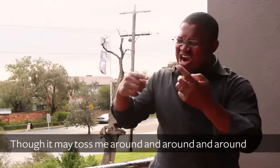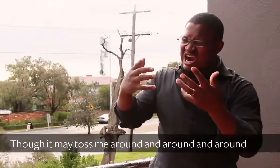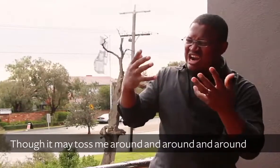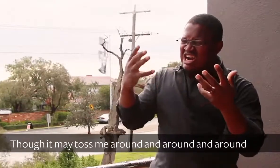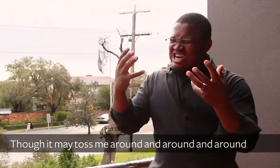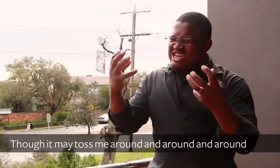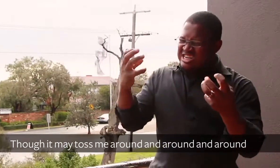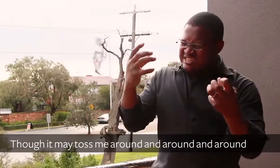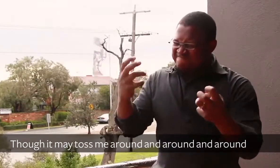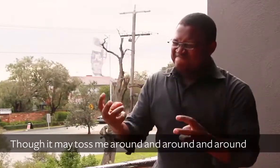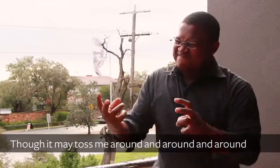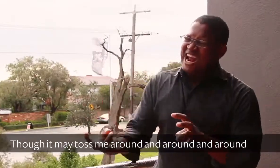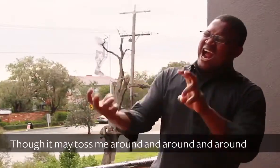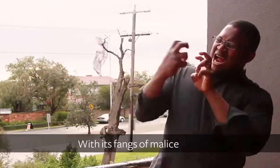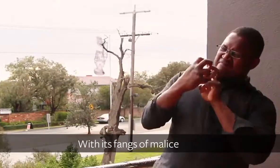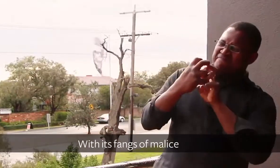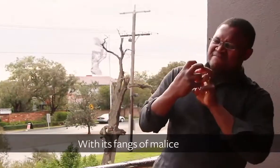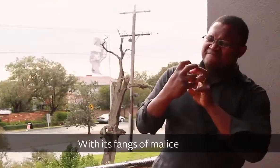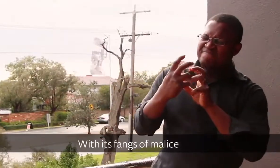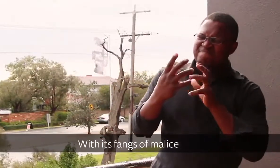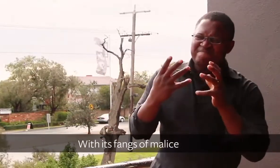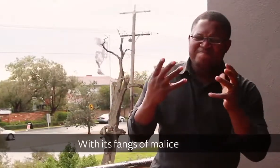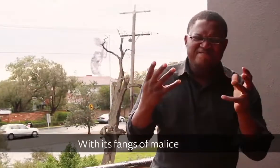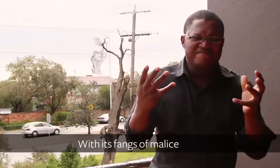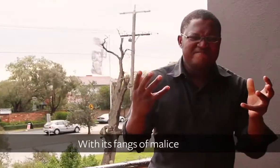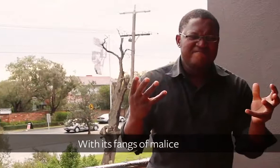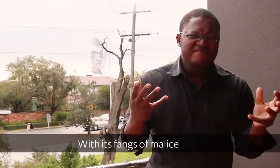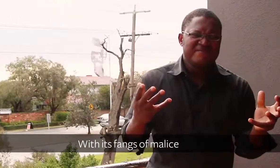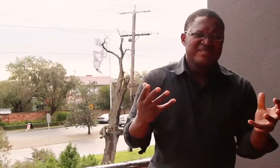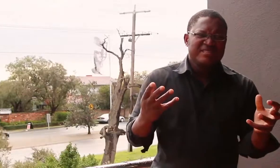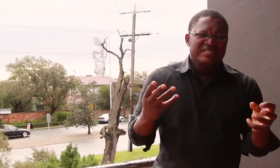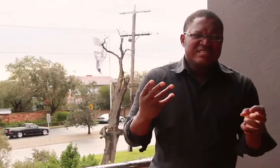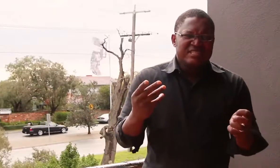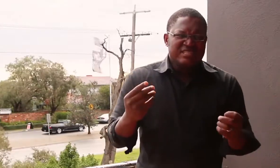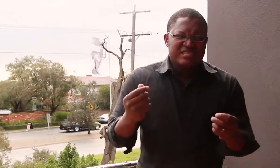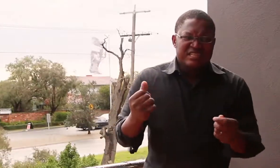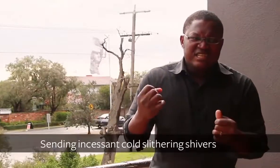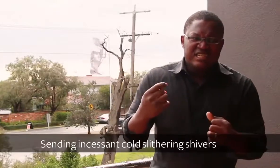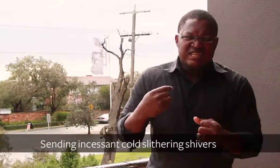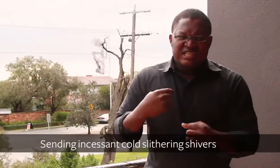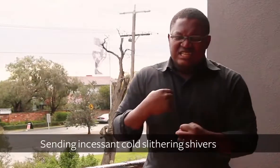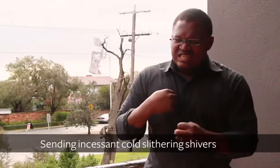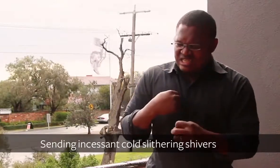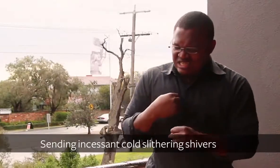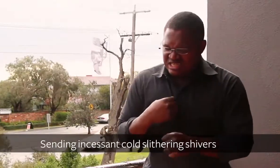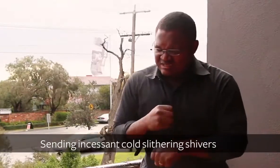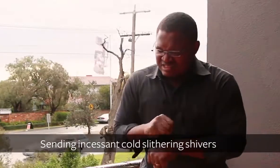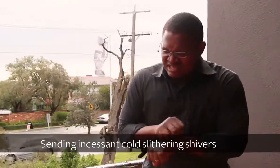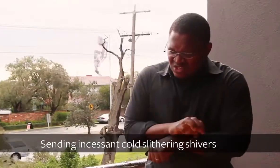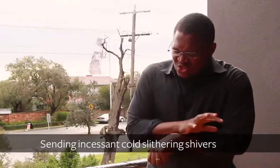and around and around, with its fangs of malice sending incessant cold slithering